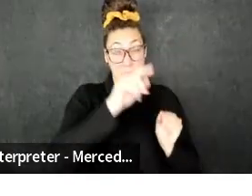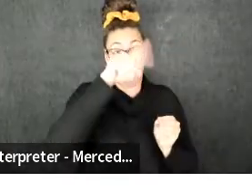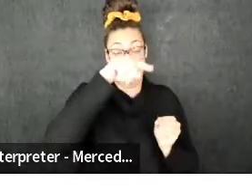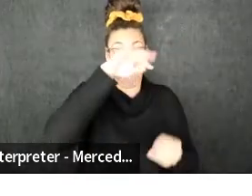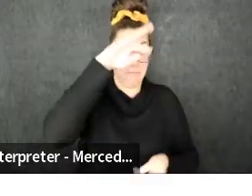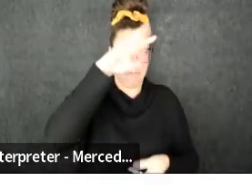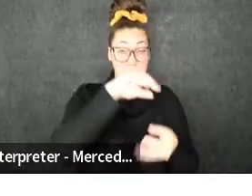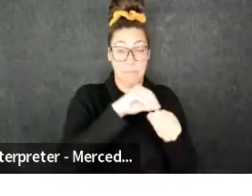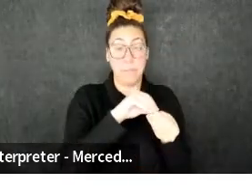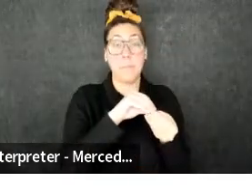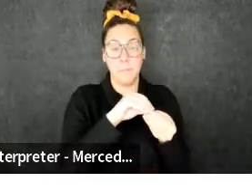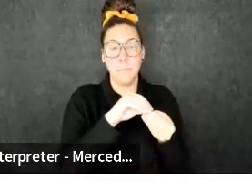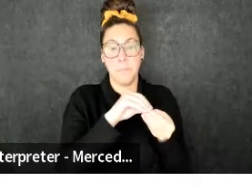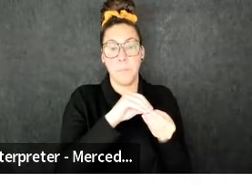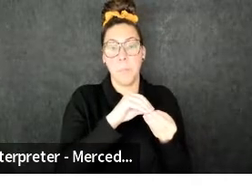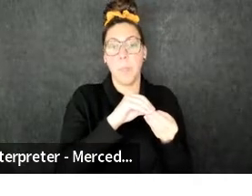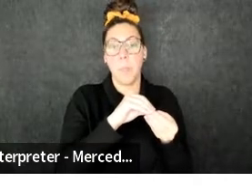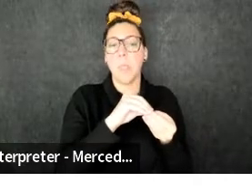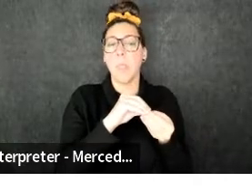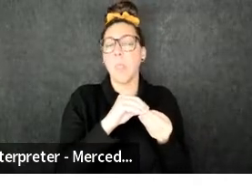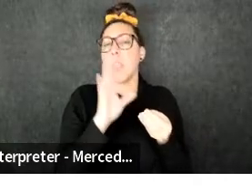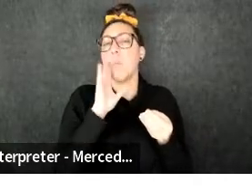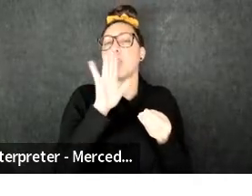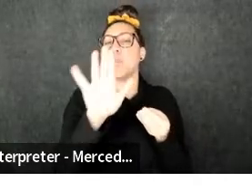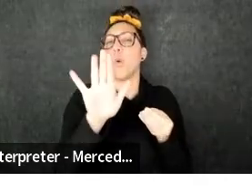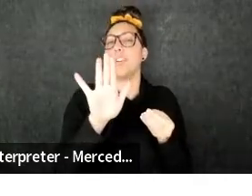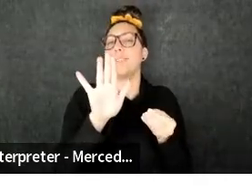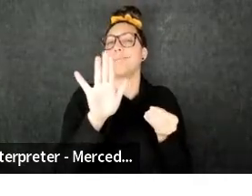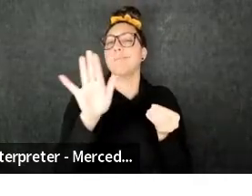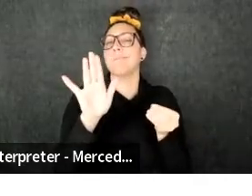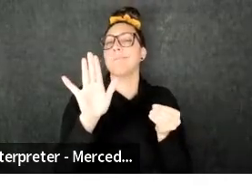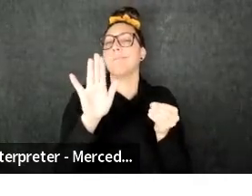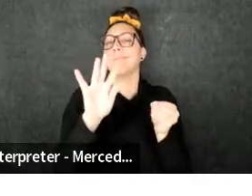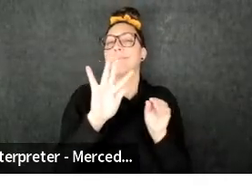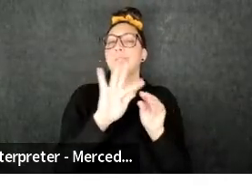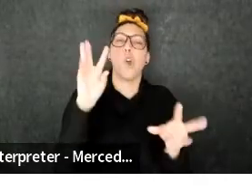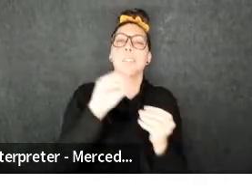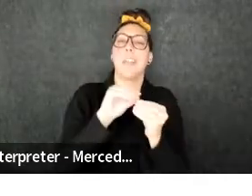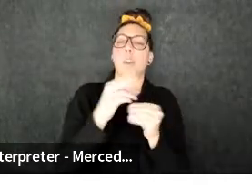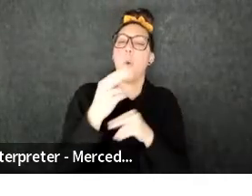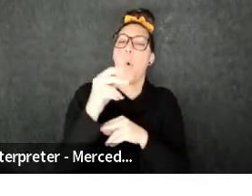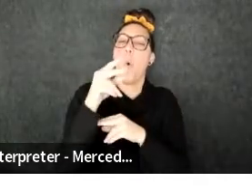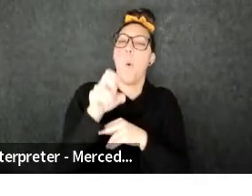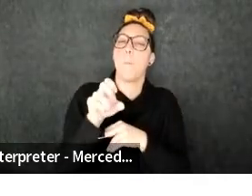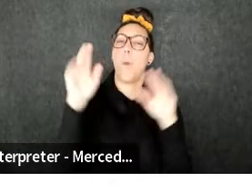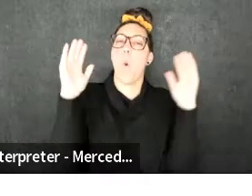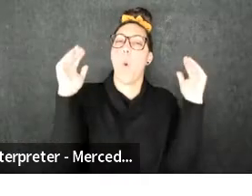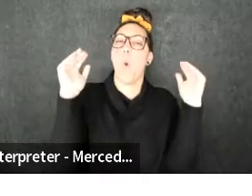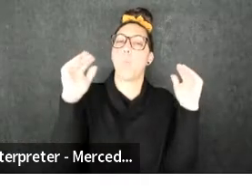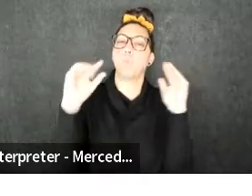put in each statement is going to be your overall hopes for so that's all of your